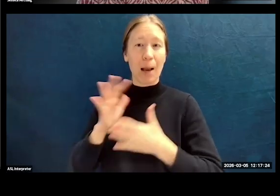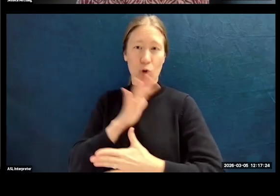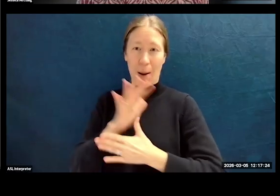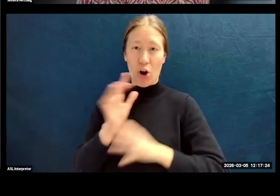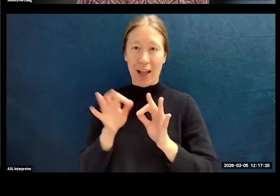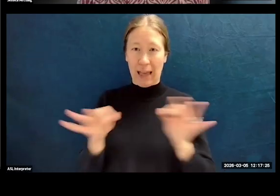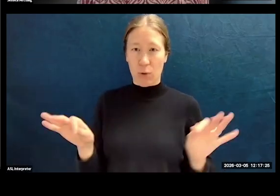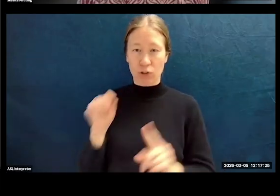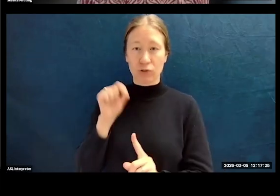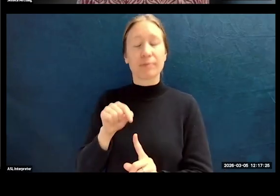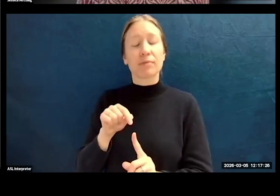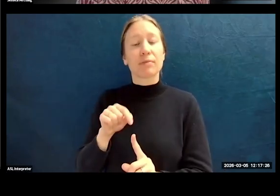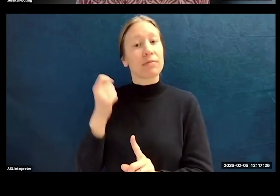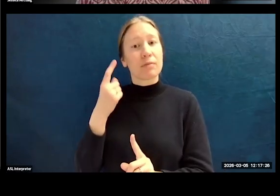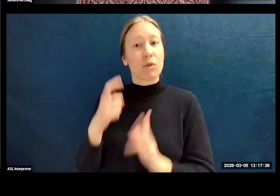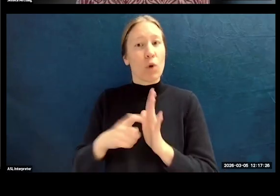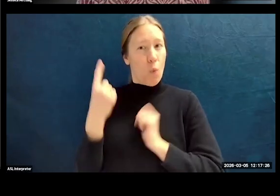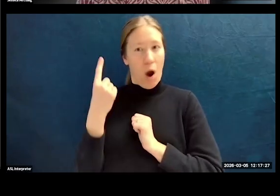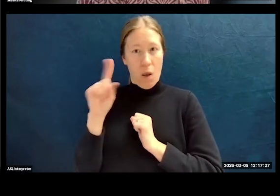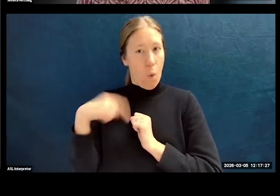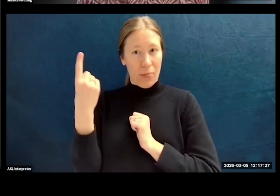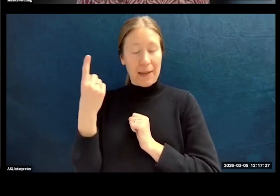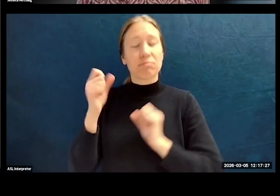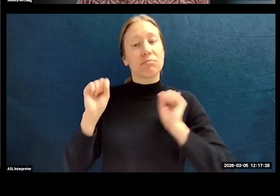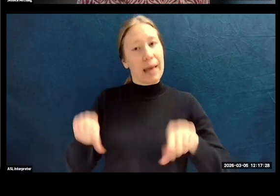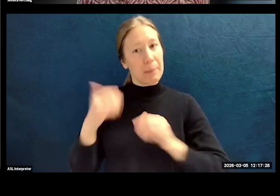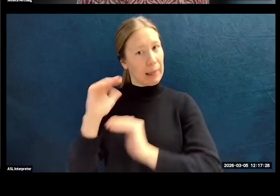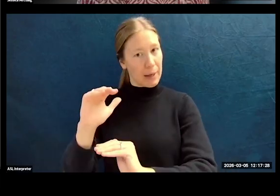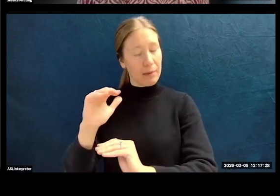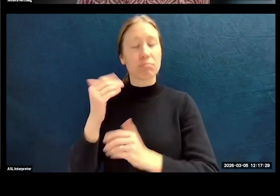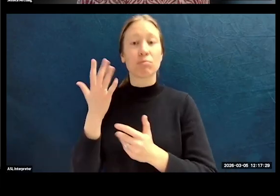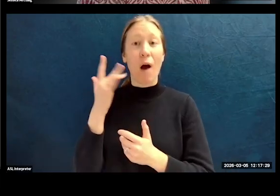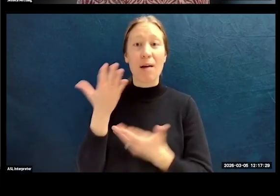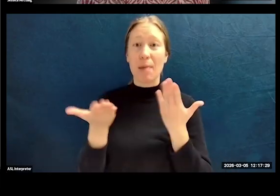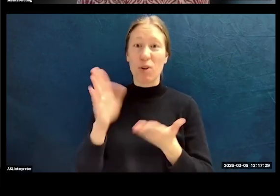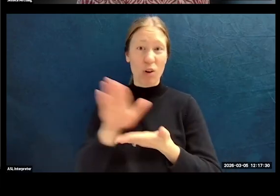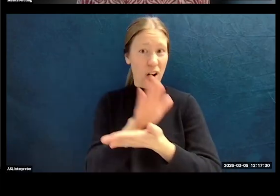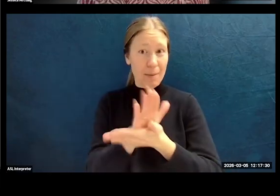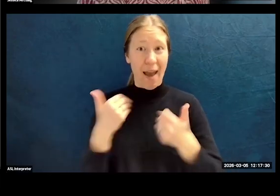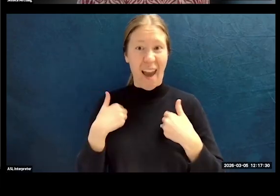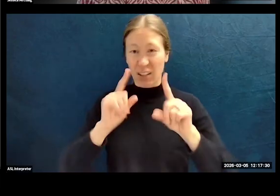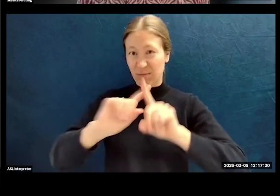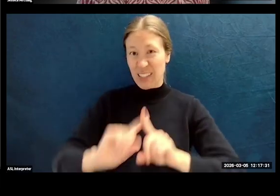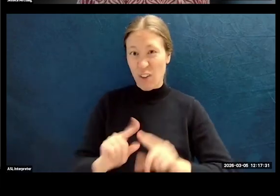This can be a limiting factor. So, if you're dealing with multilingual documents that are scanned in and you need some support with this,